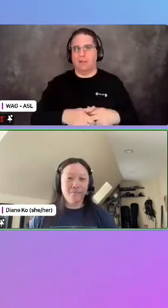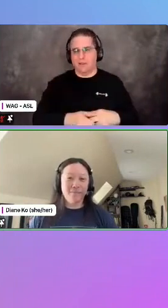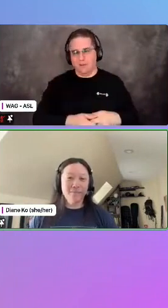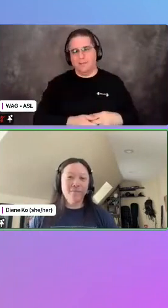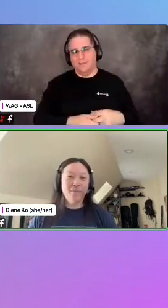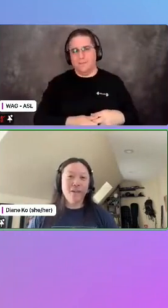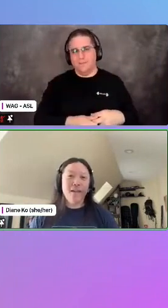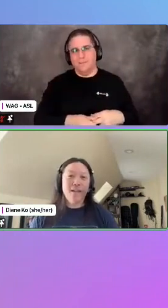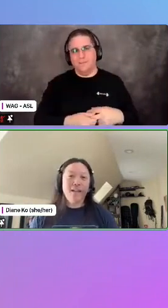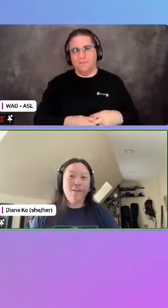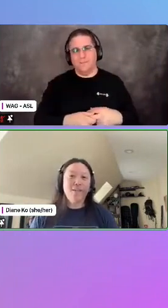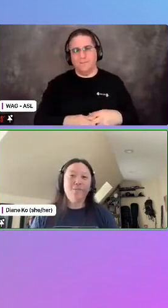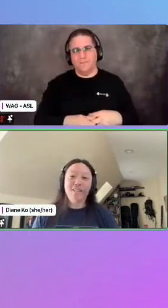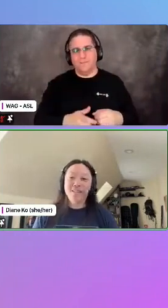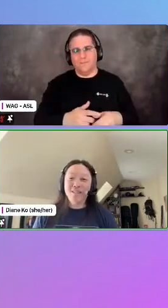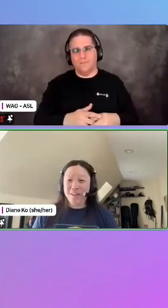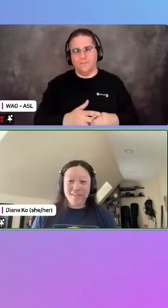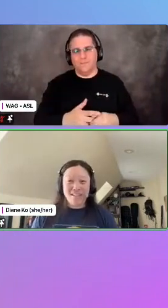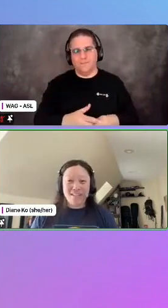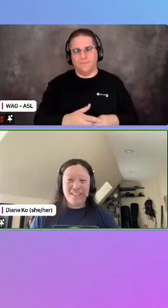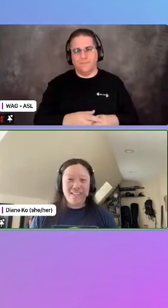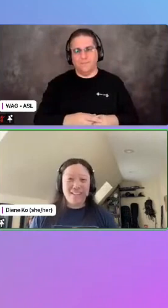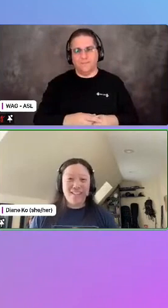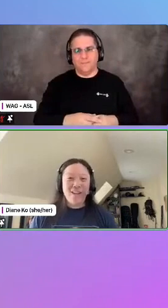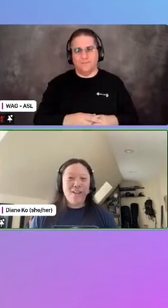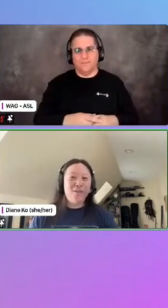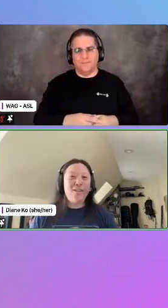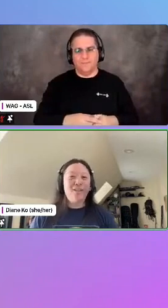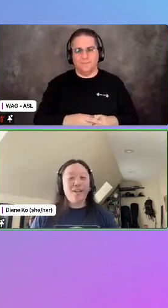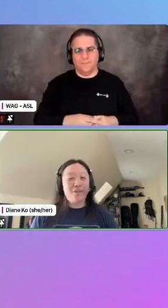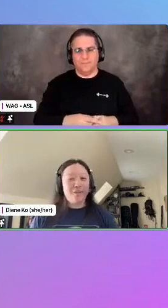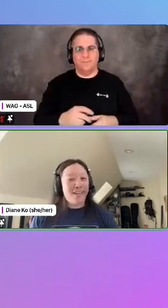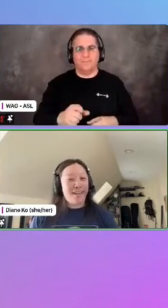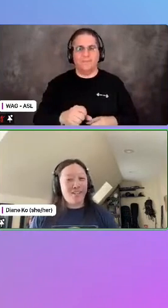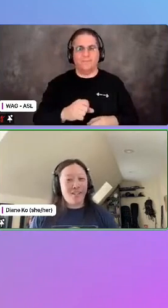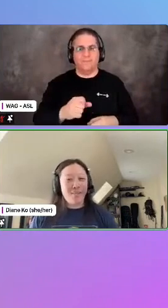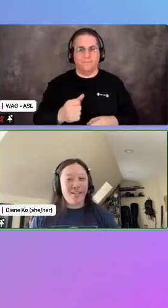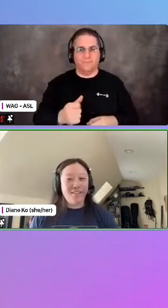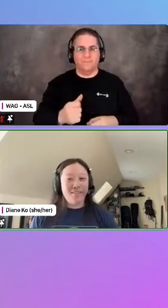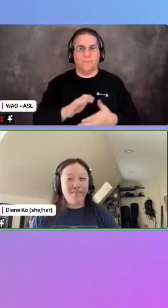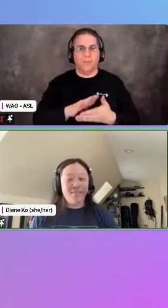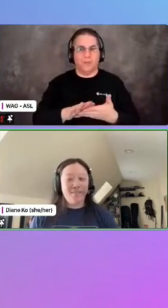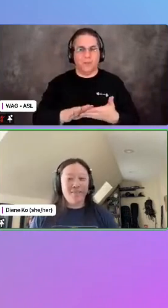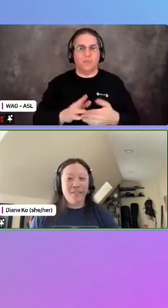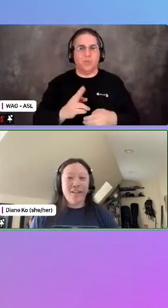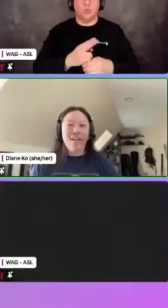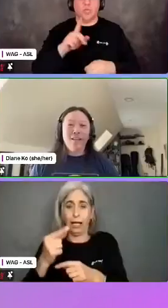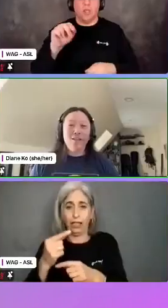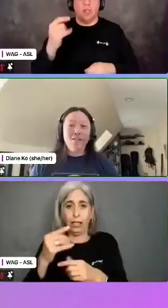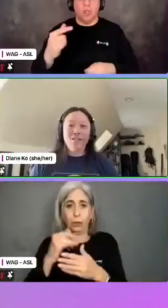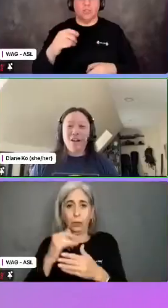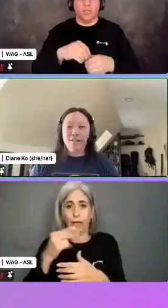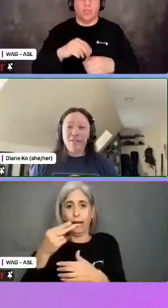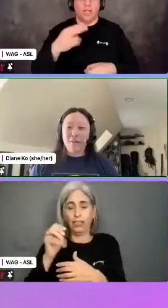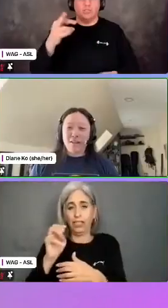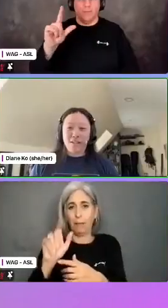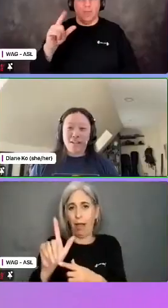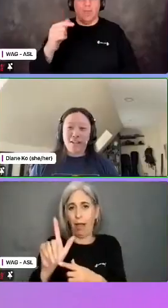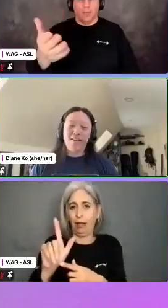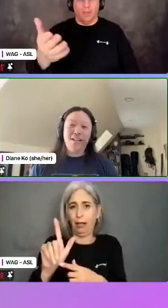were to try to use our input field component without label text, or with a not a value that's string, it would throw an error. This is another one